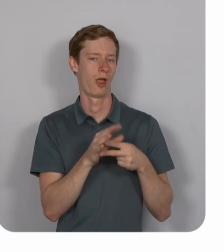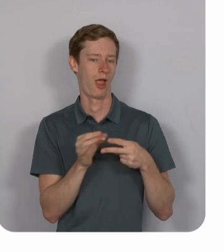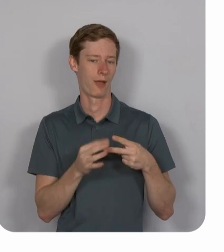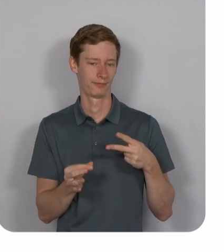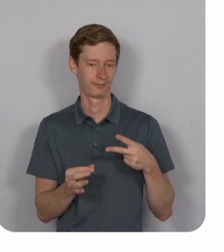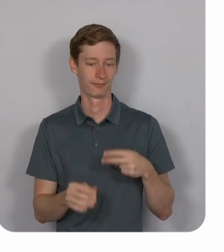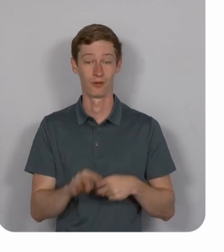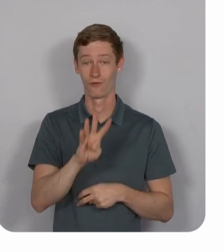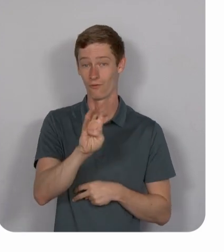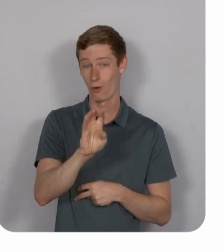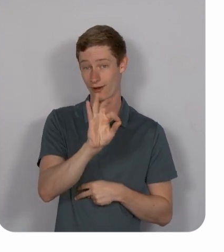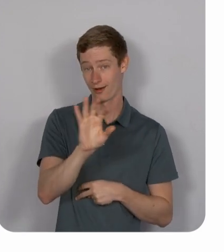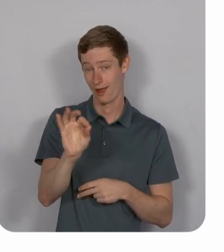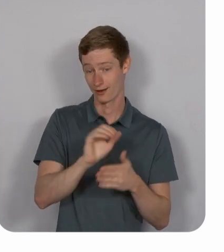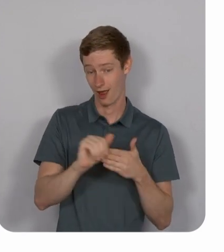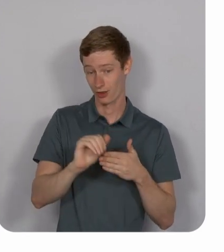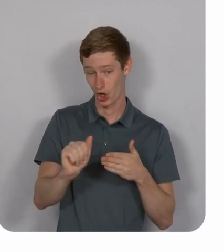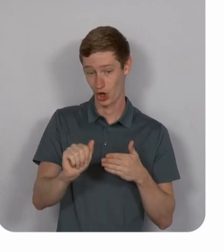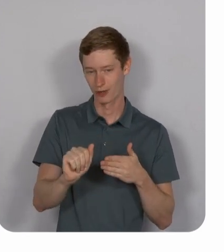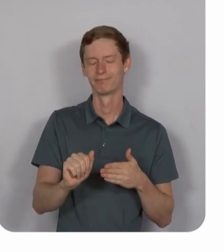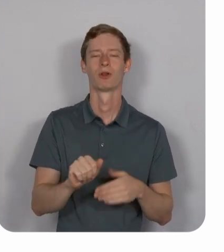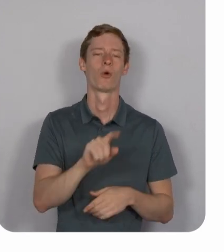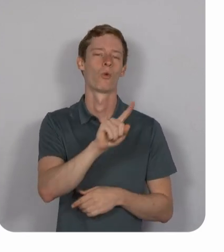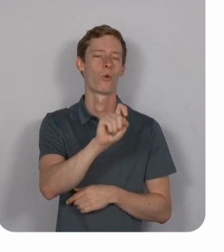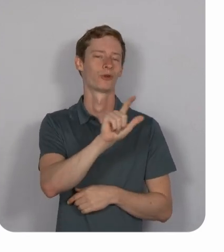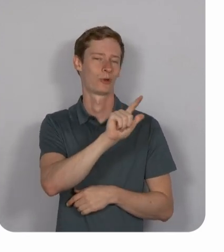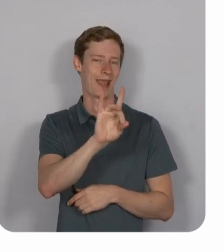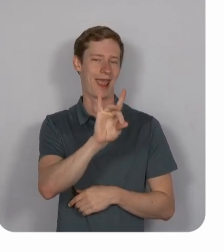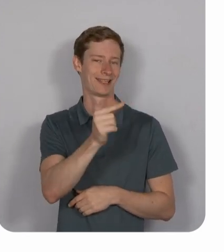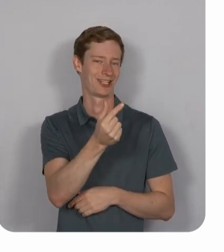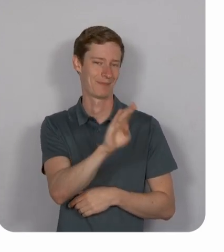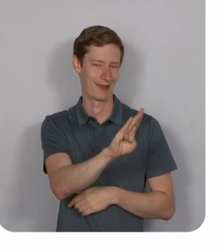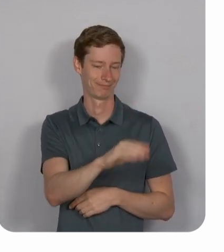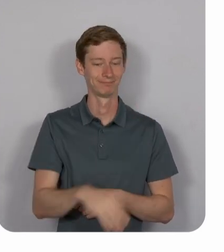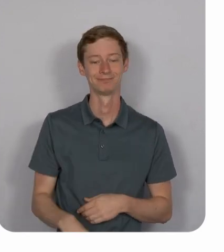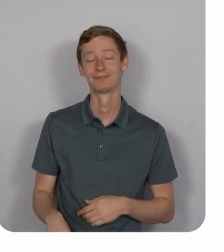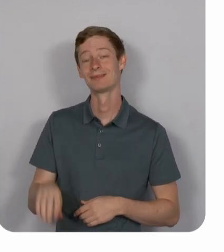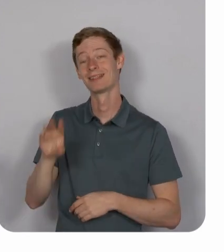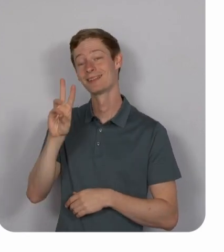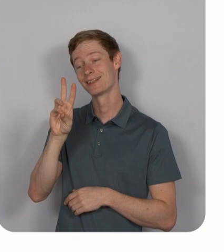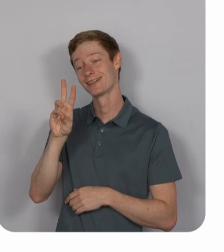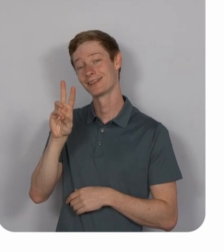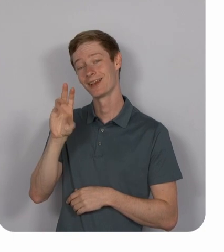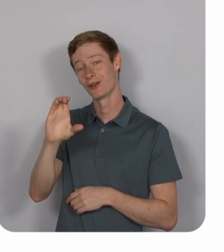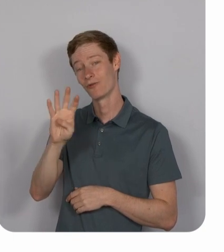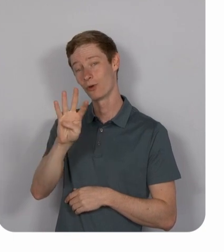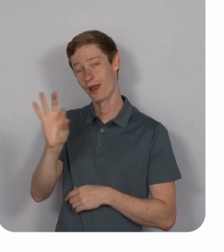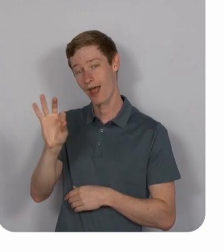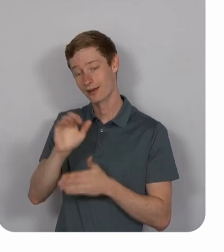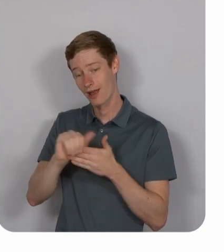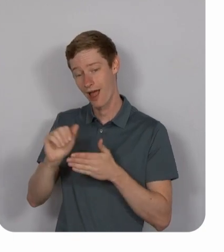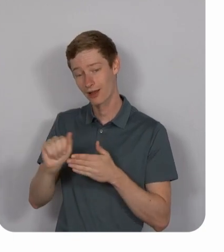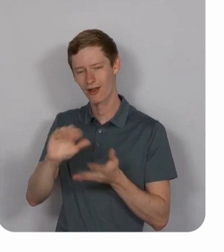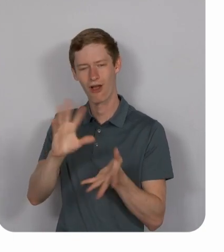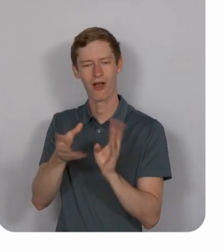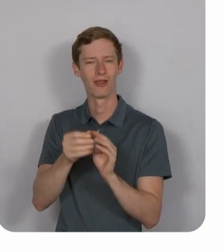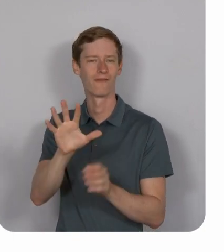A $499 model with 128GB of storage and a $649 model with 512GB of storage.